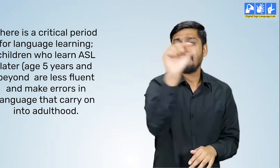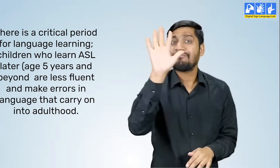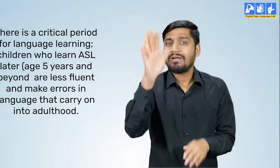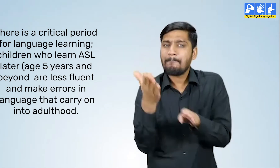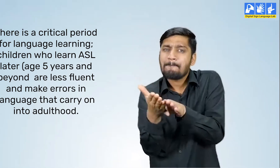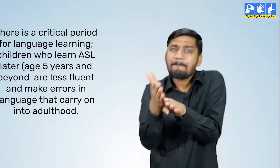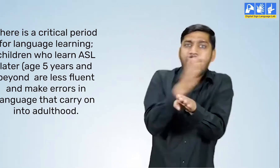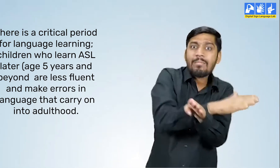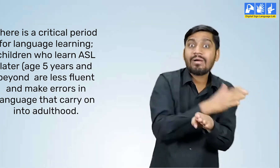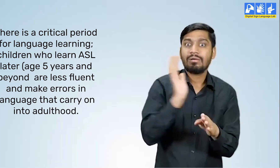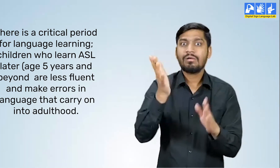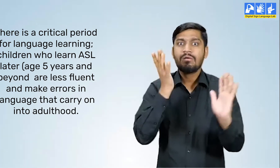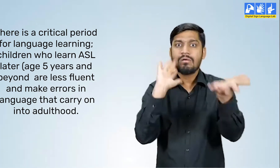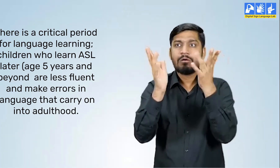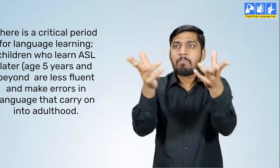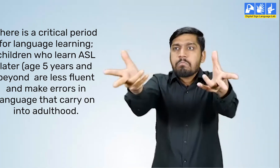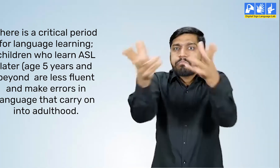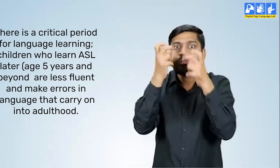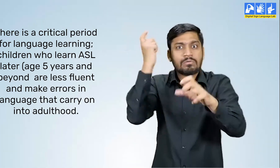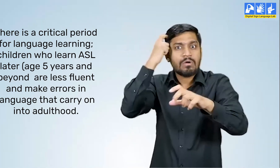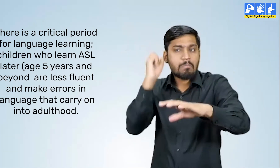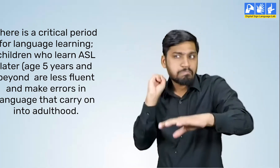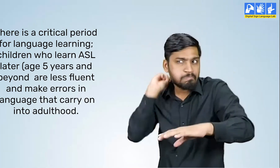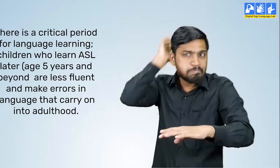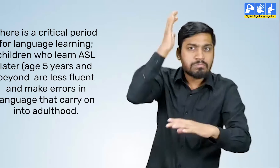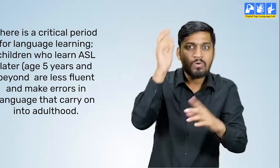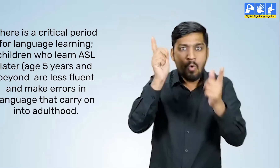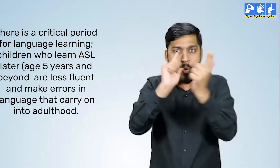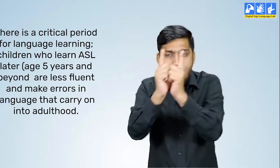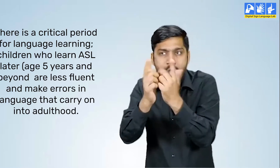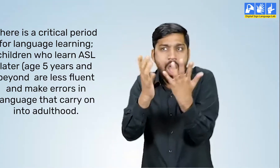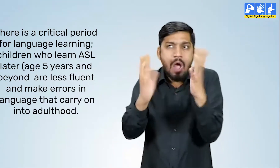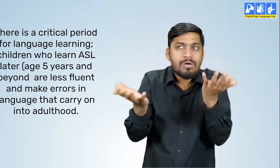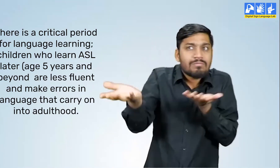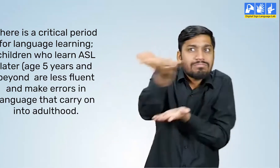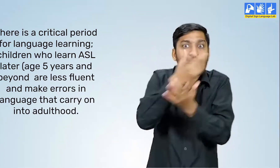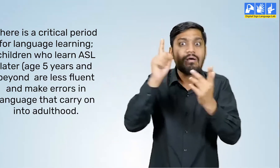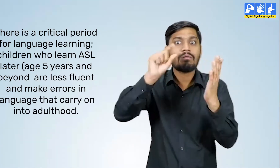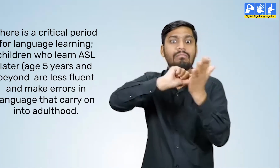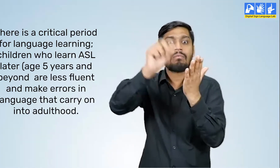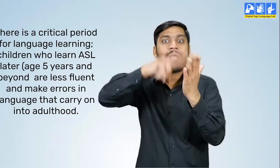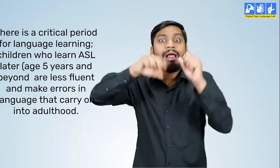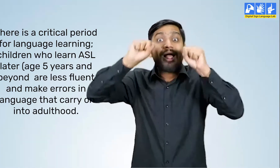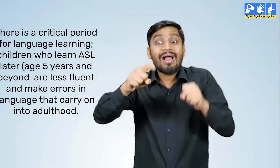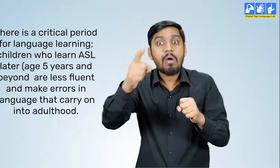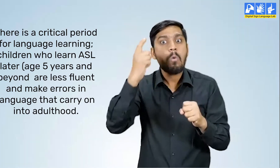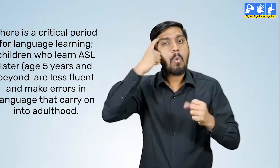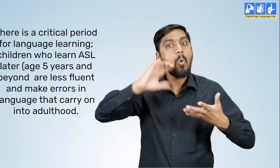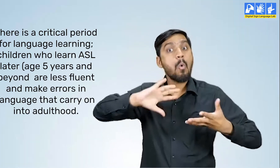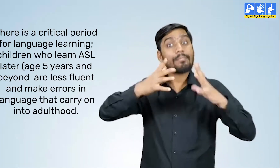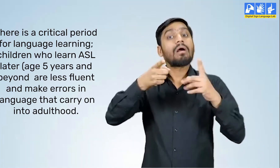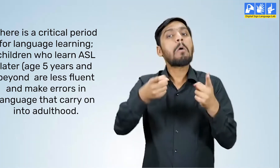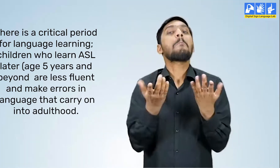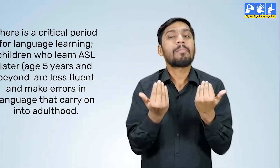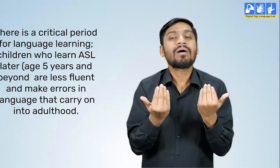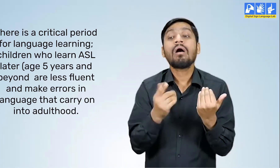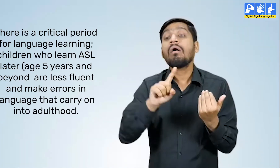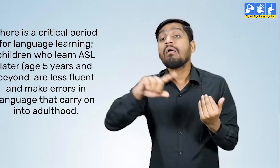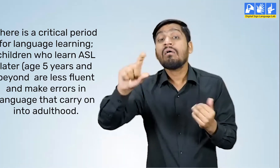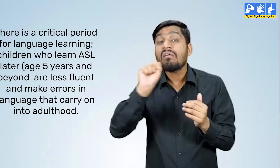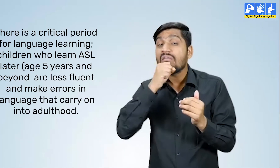Early language acquisition helps children to develop their critical thinking skills and become more fluent in their language